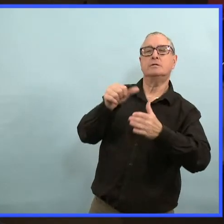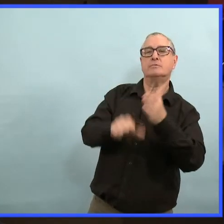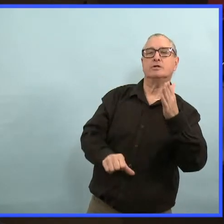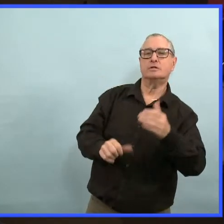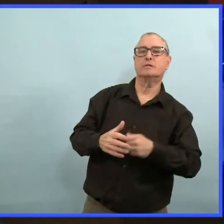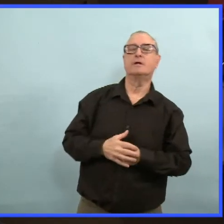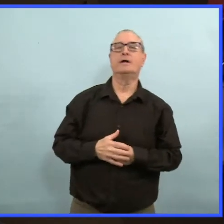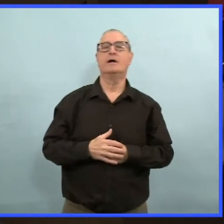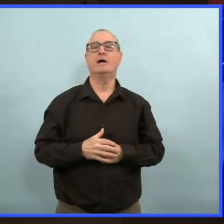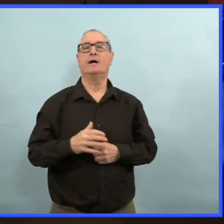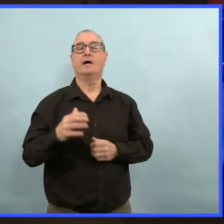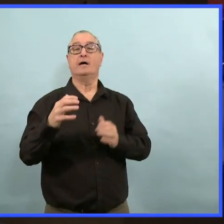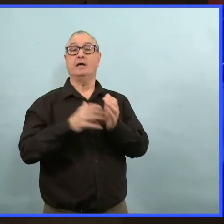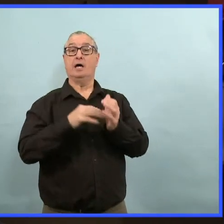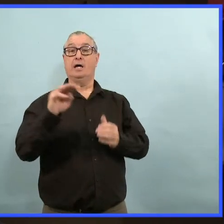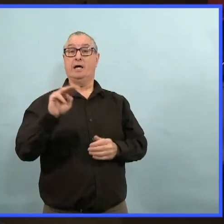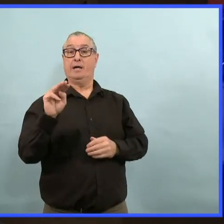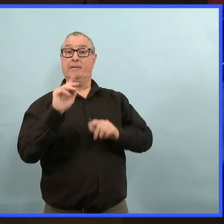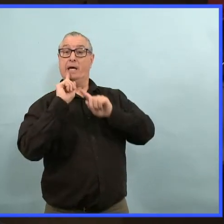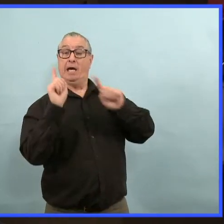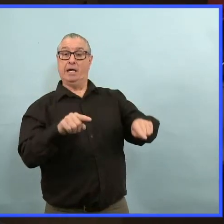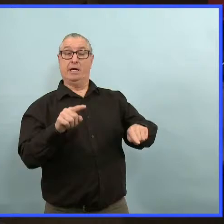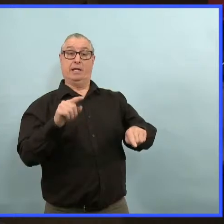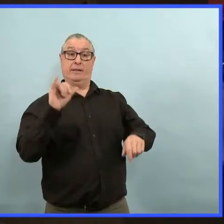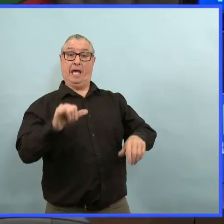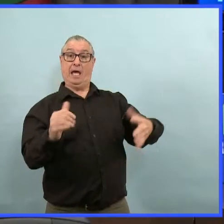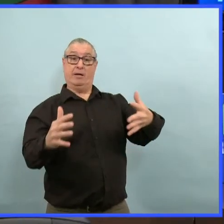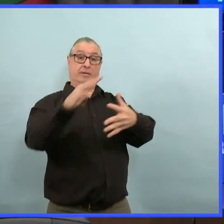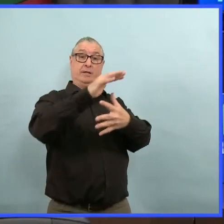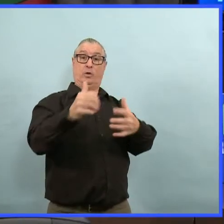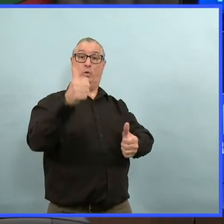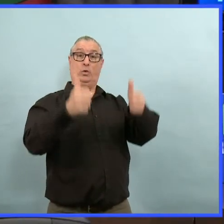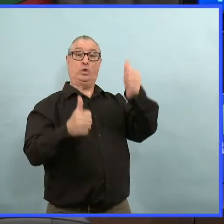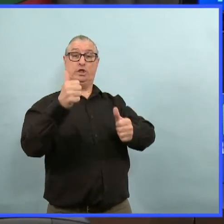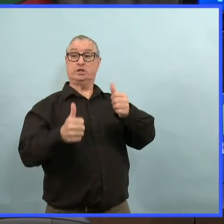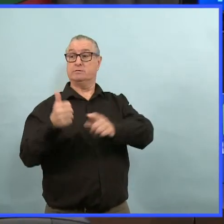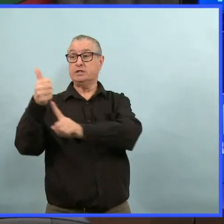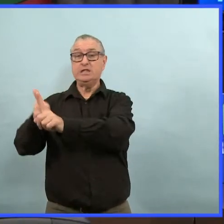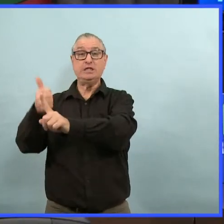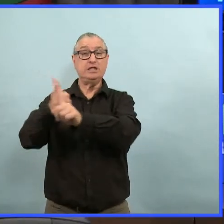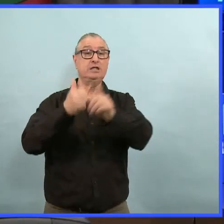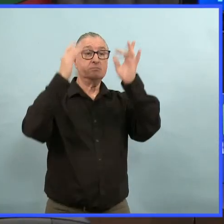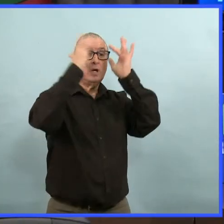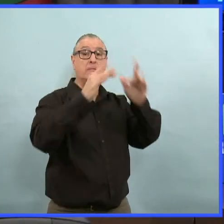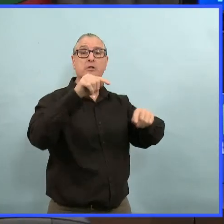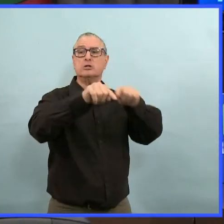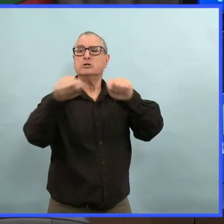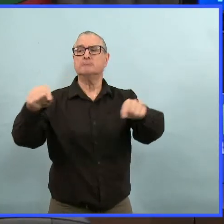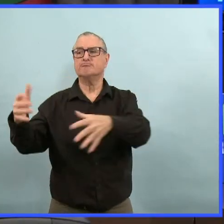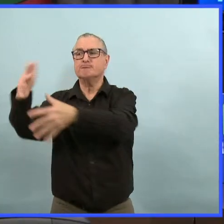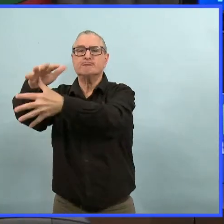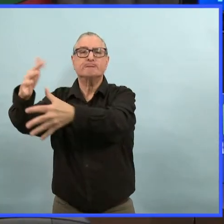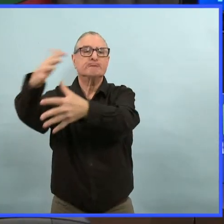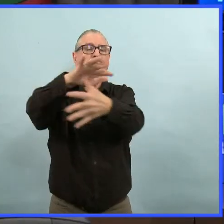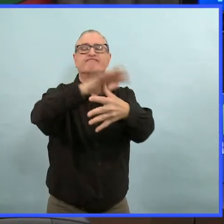we're still working through we have that overarching plan the specific types of surgery